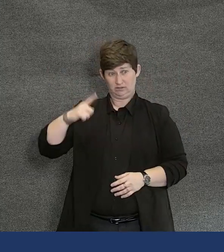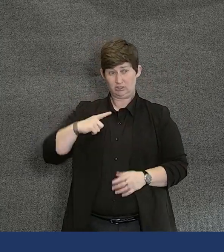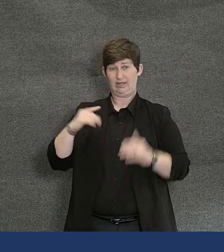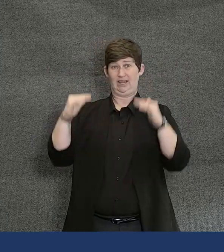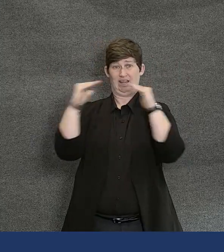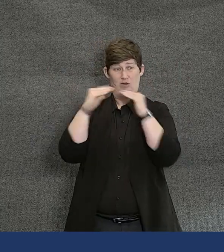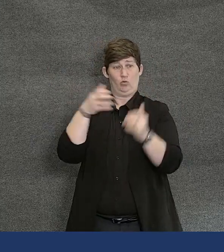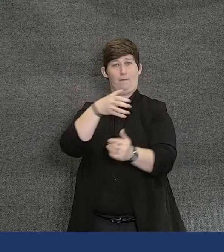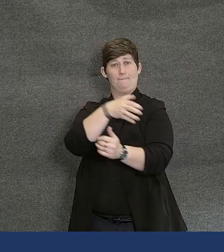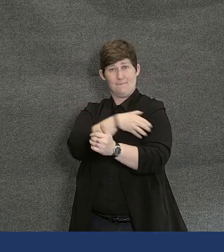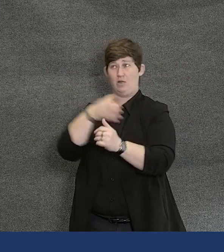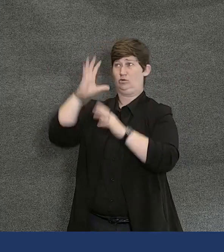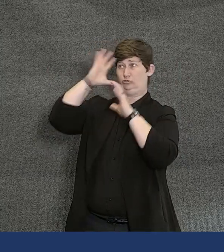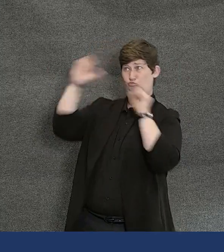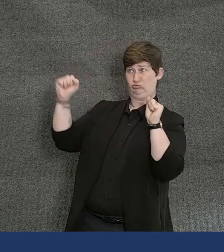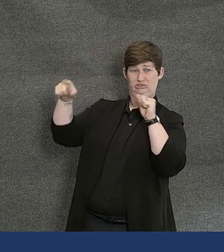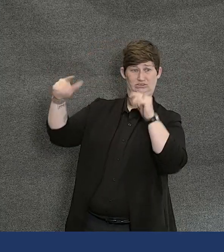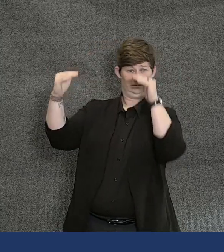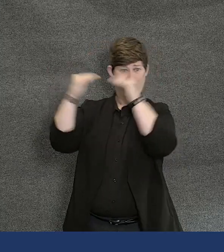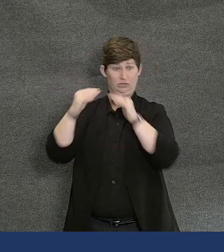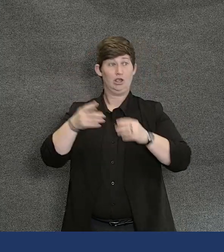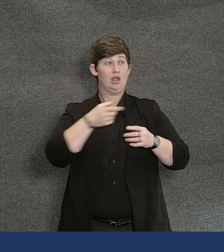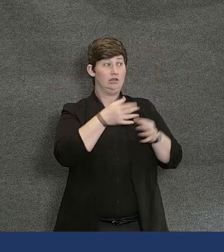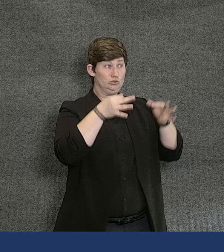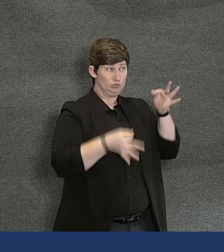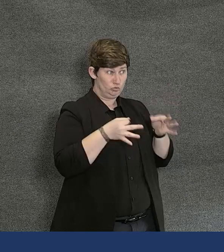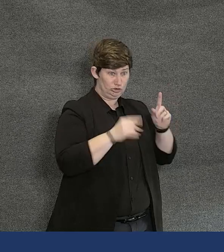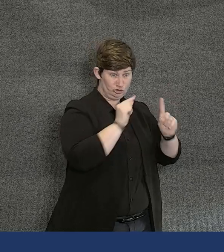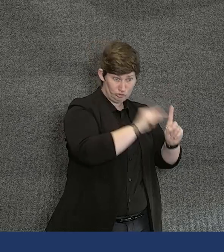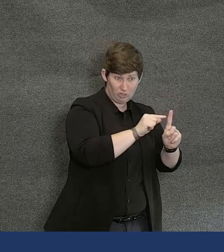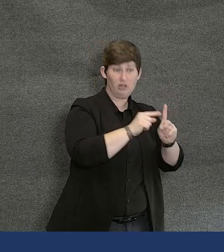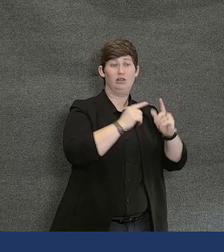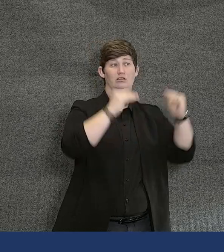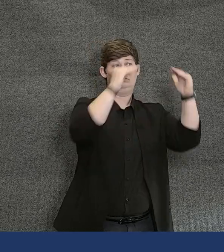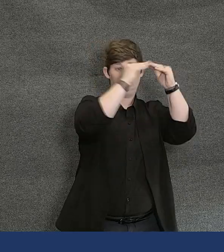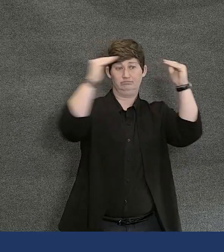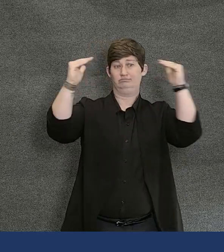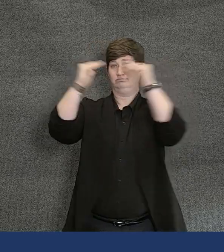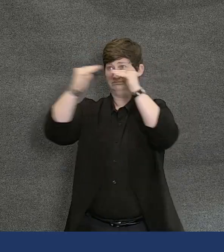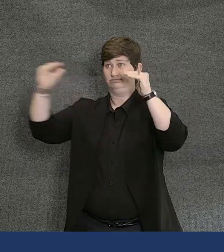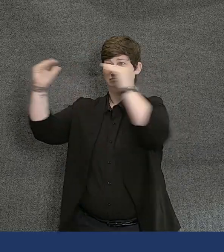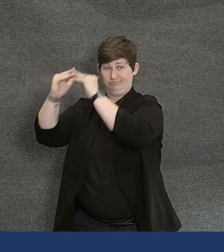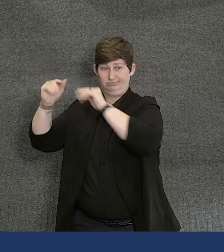and a judiciary, which is co-equal in power to the president and the legislature.